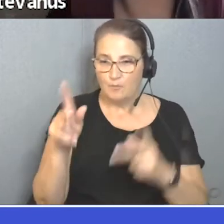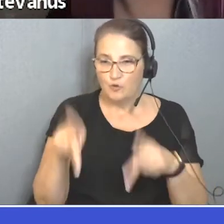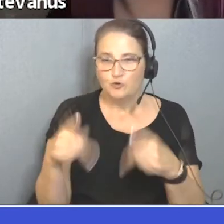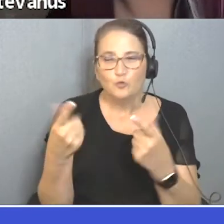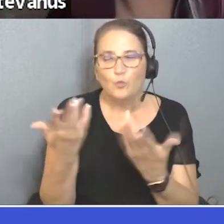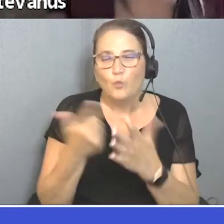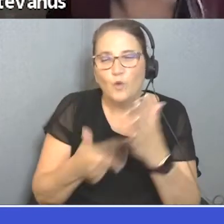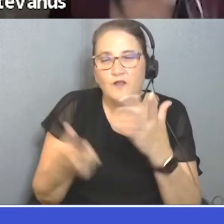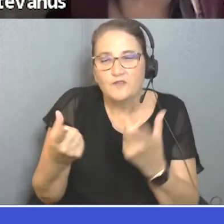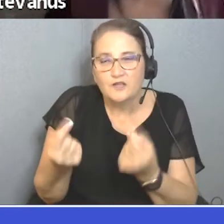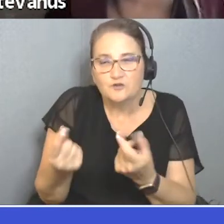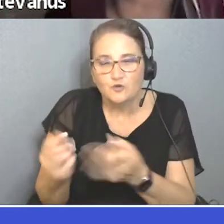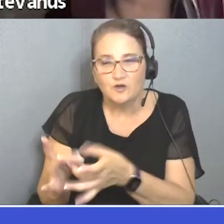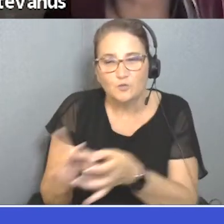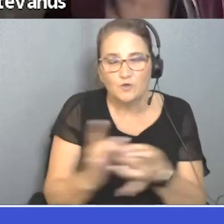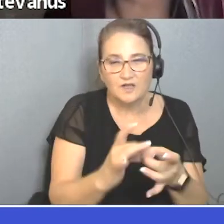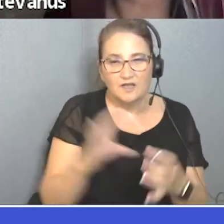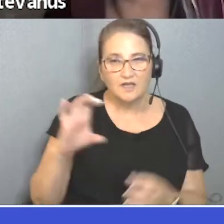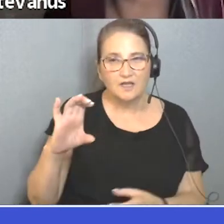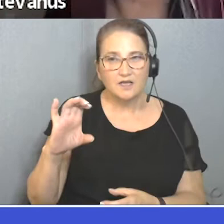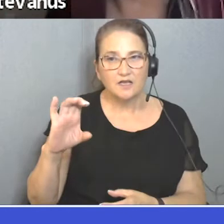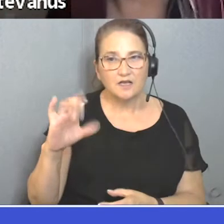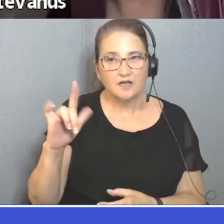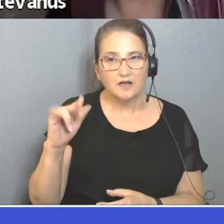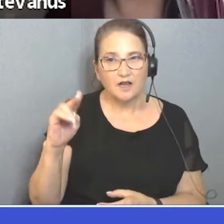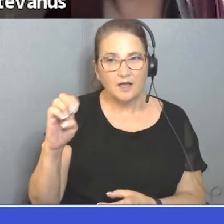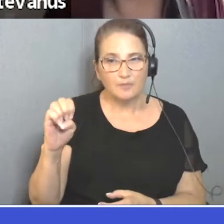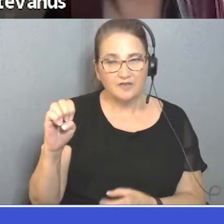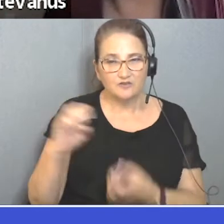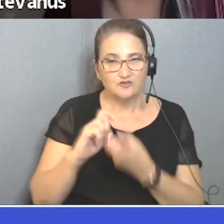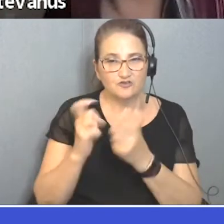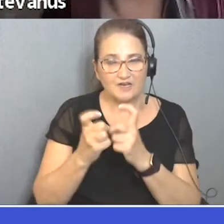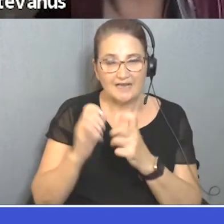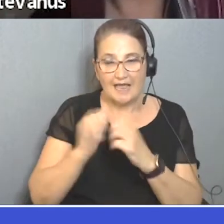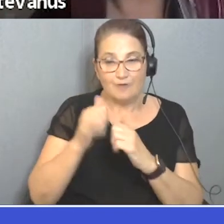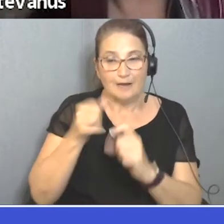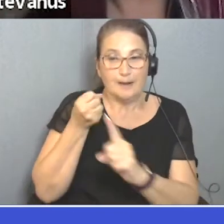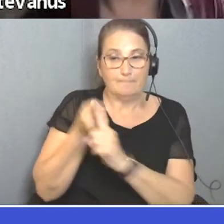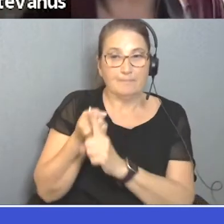climate change? And its impacts on them.